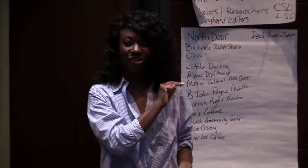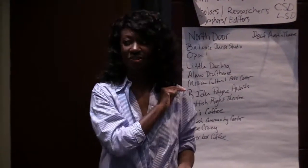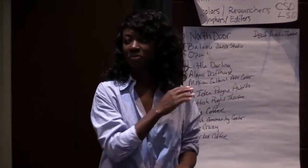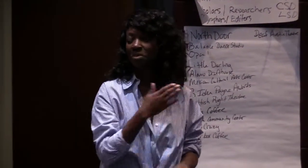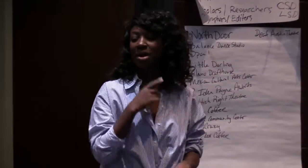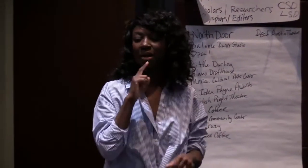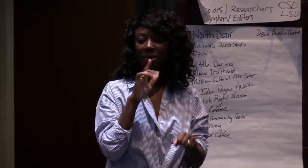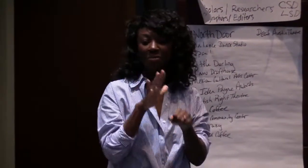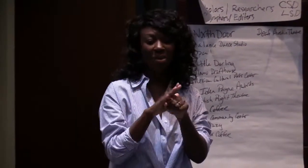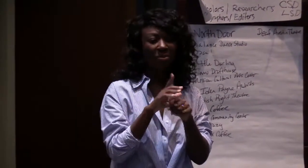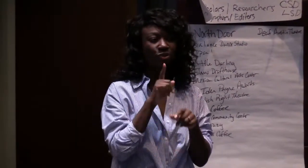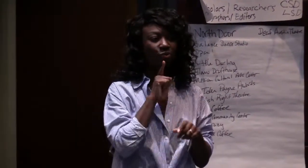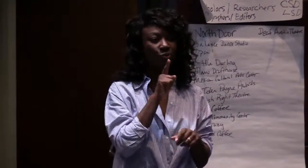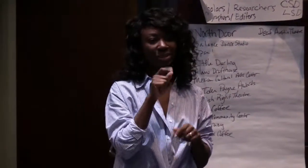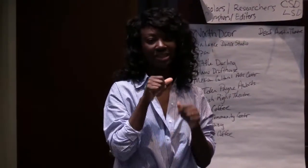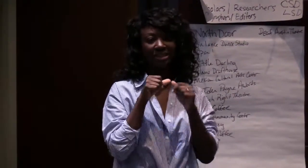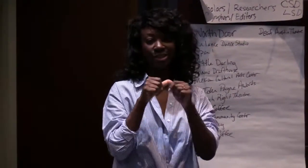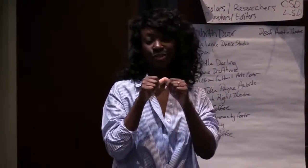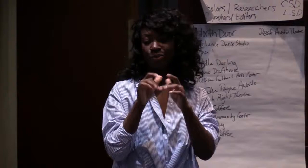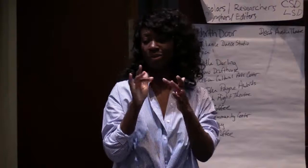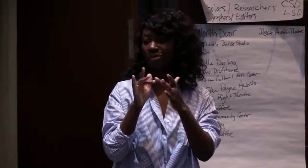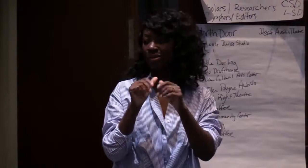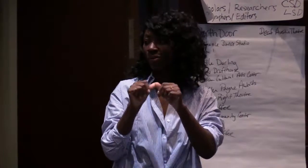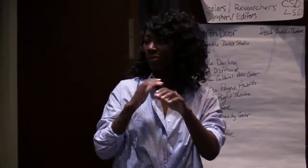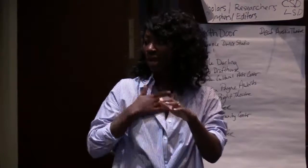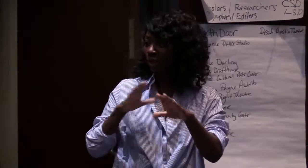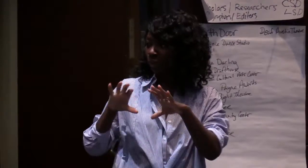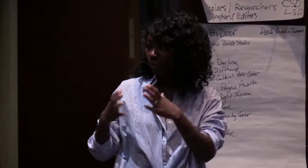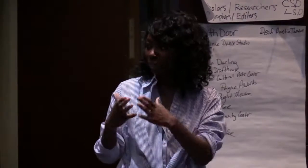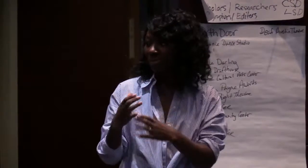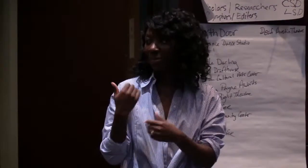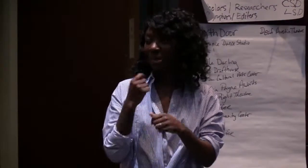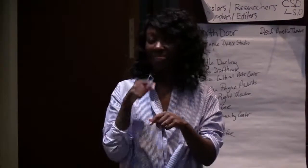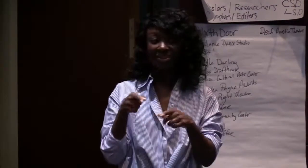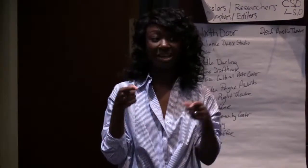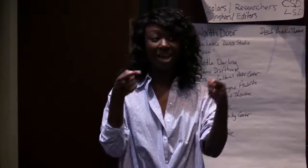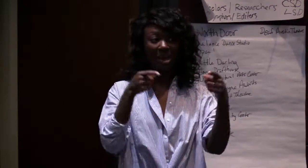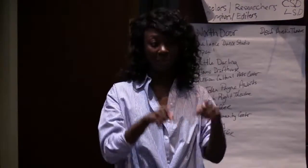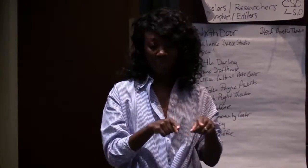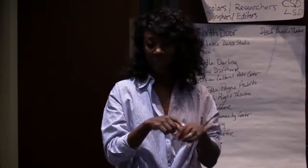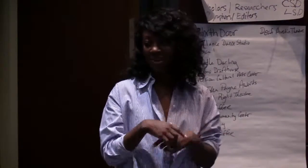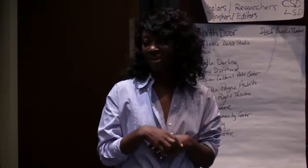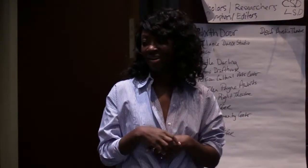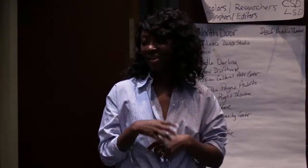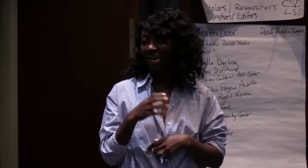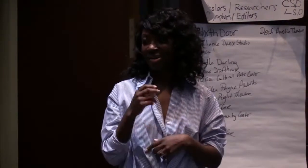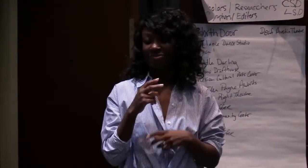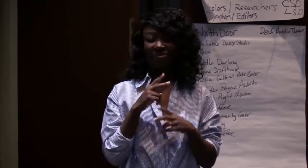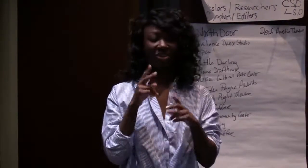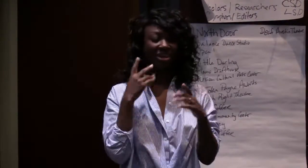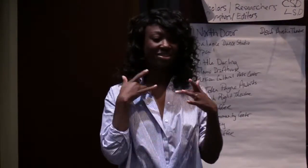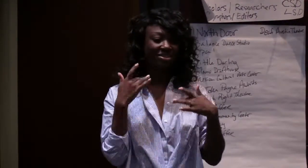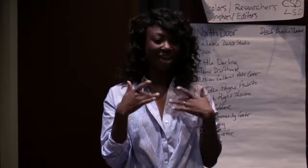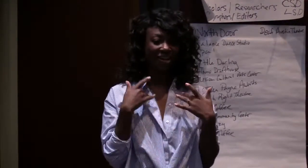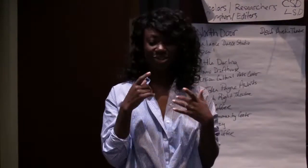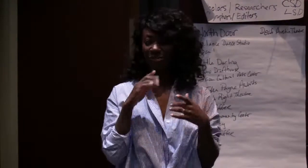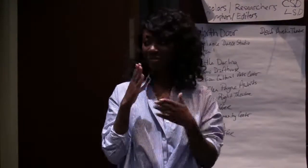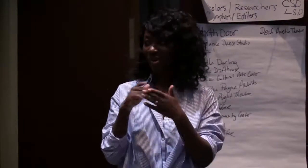[Female Interpreter] I'm Natasha, and my commitment is to continue to stay in touch with my group as things happen.